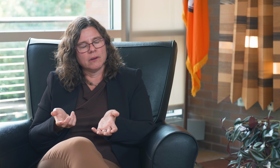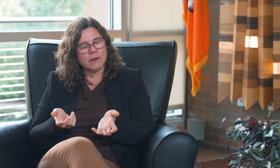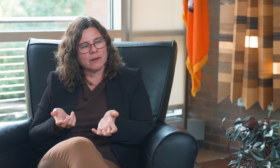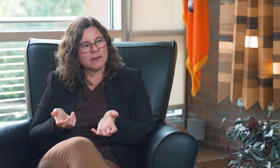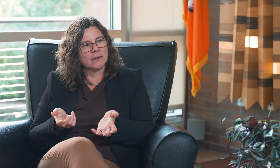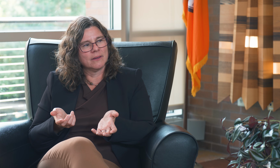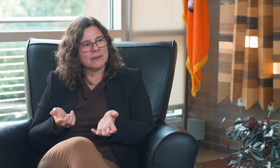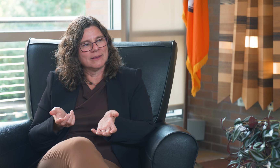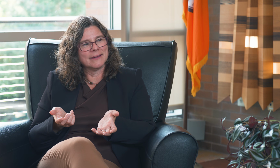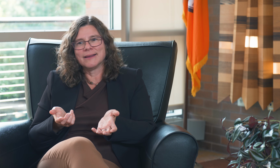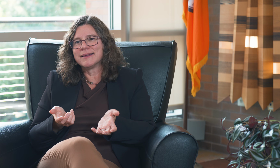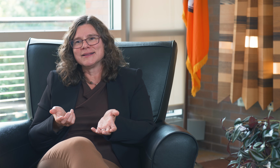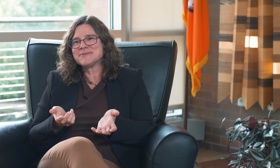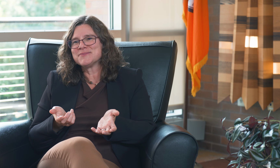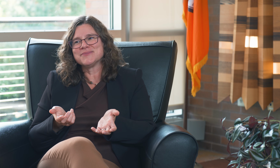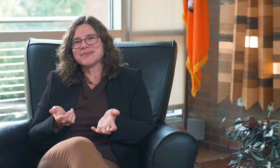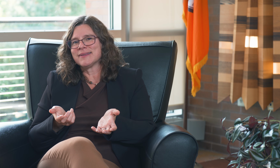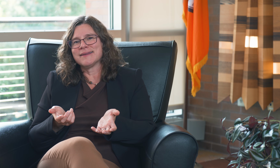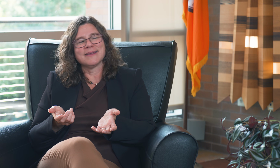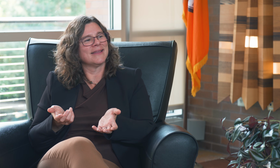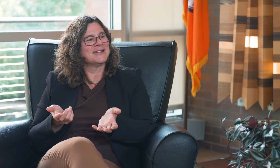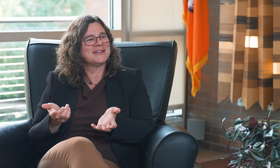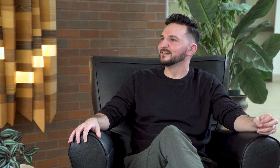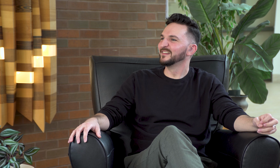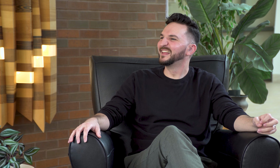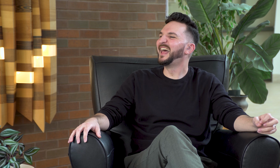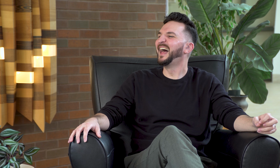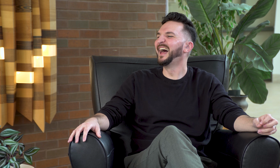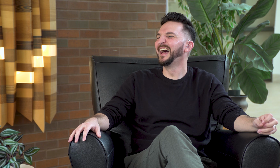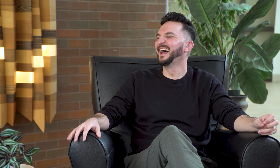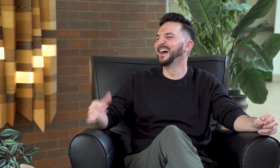and my brother would try to decide which language to interpret for me from.